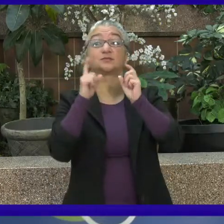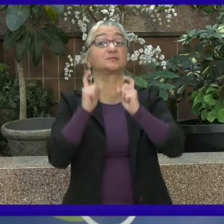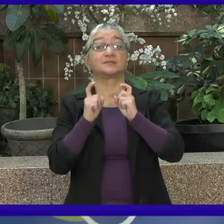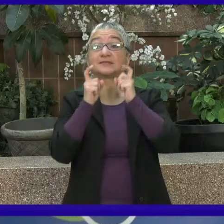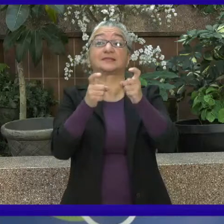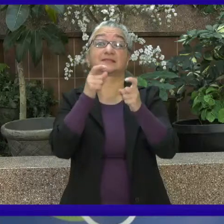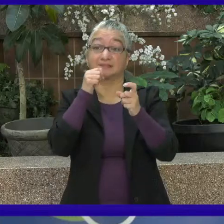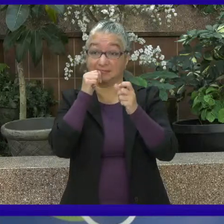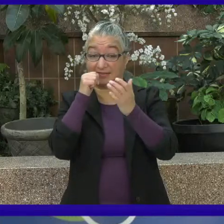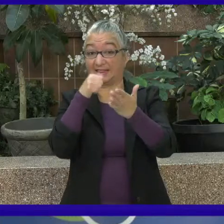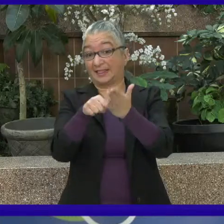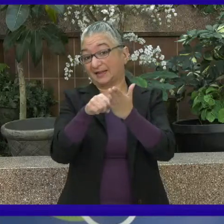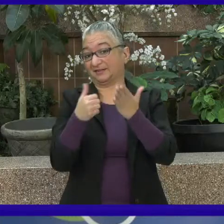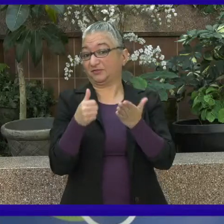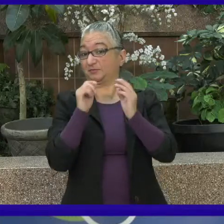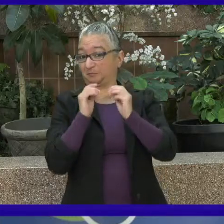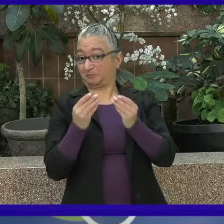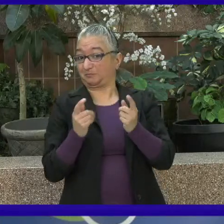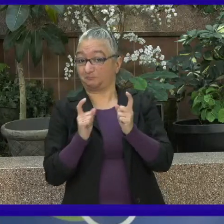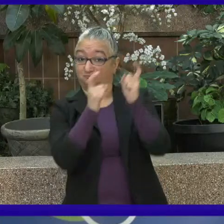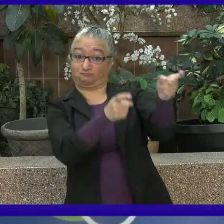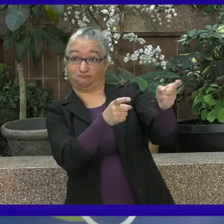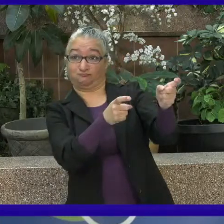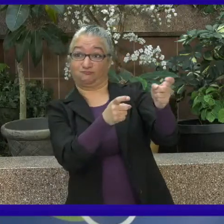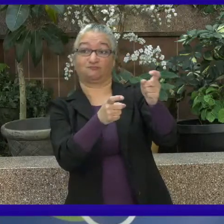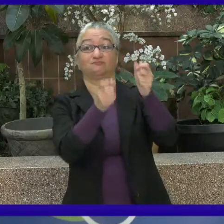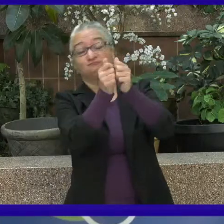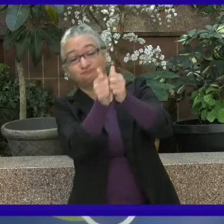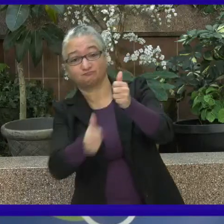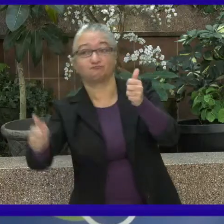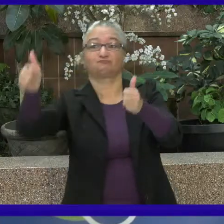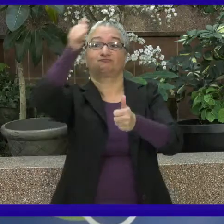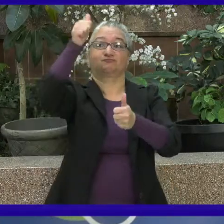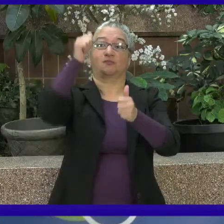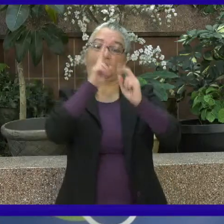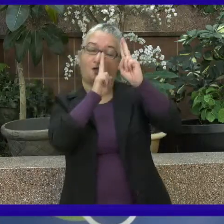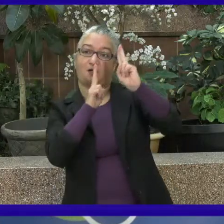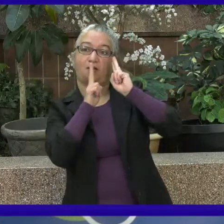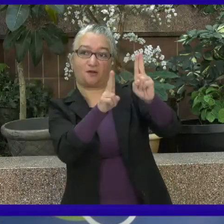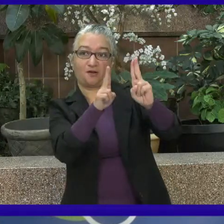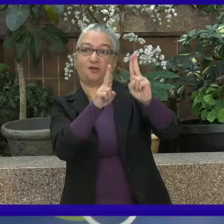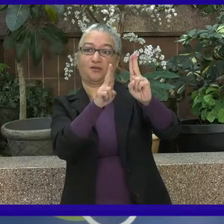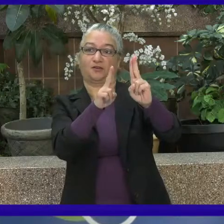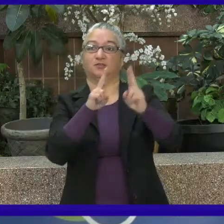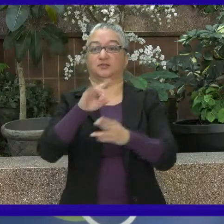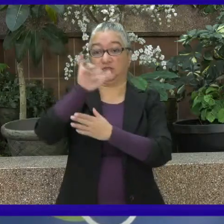from her honor janice fillman the lieutenant governor of manitoba her honor wanted you